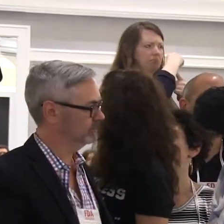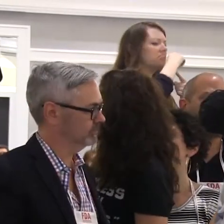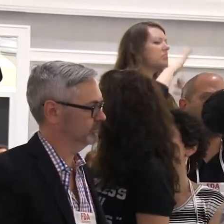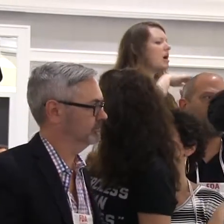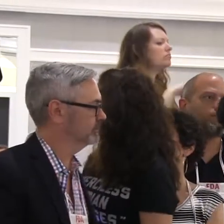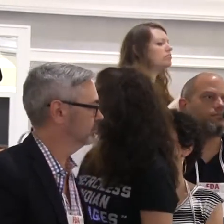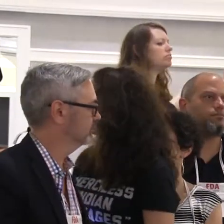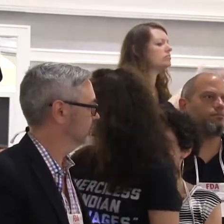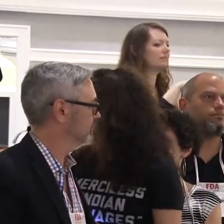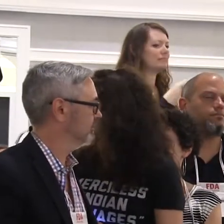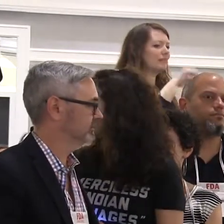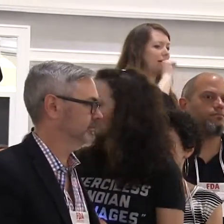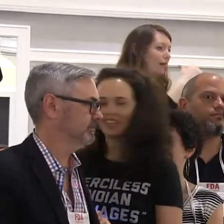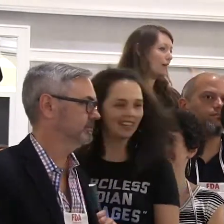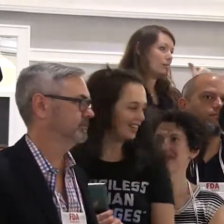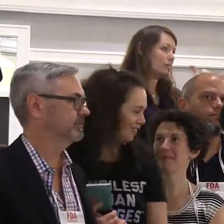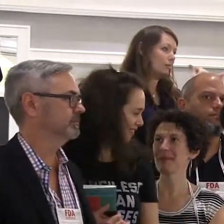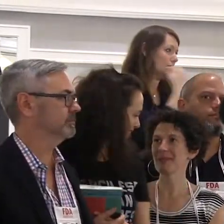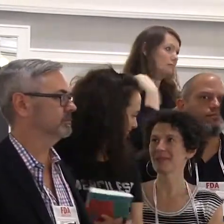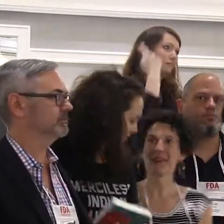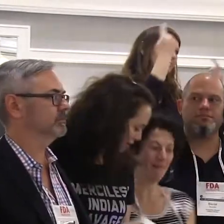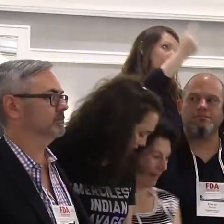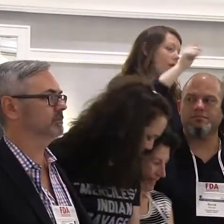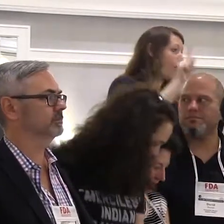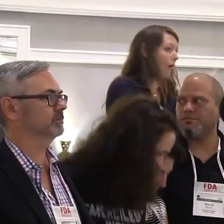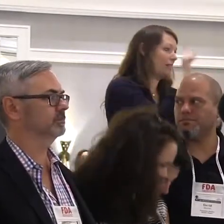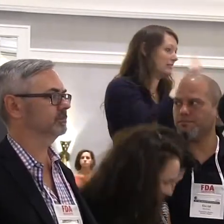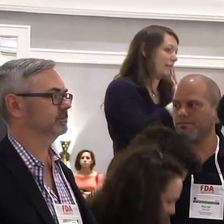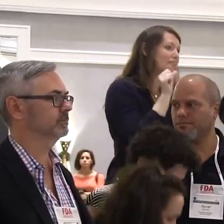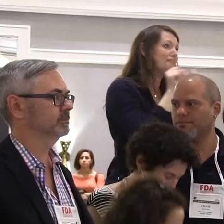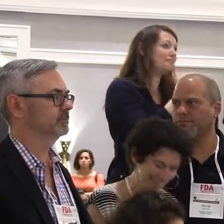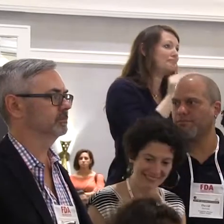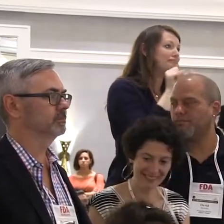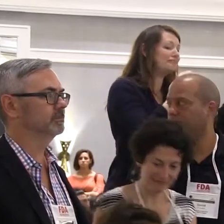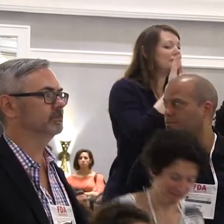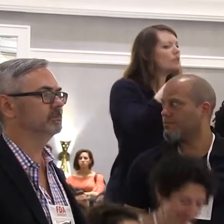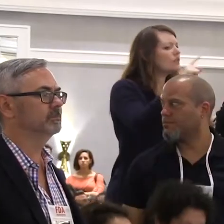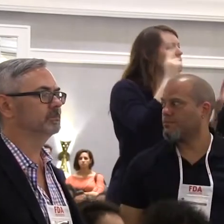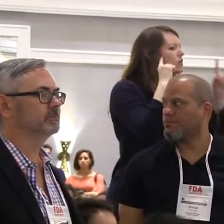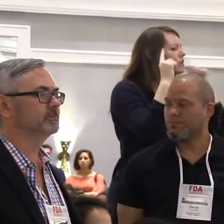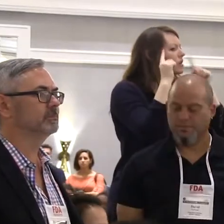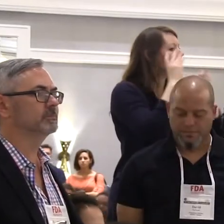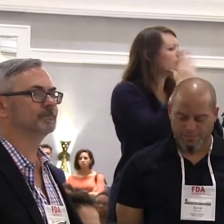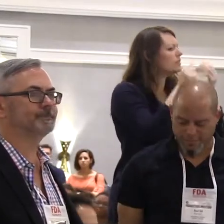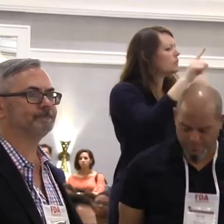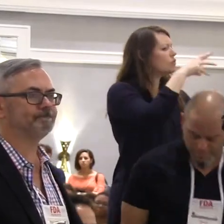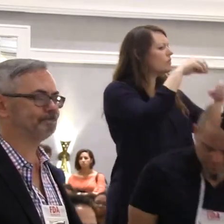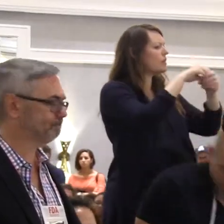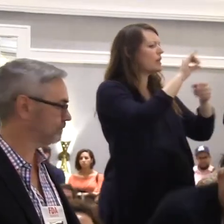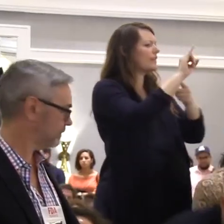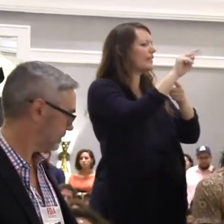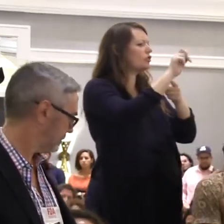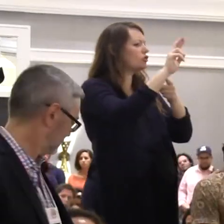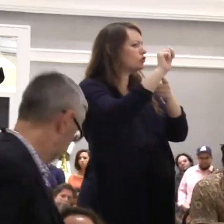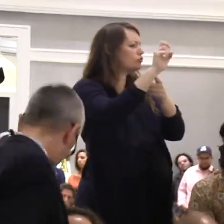You know, they have been around for a long time. You have heard... For those of you that were part of the interracial leadership of color space